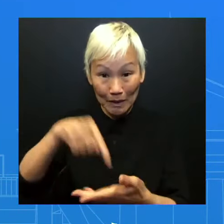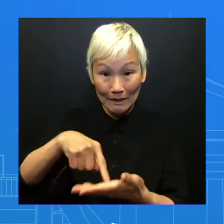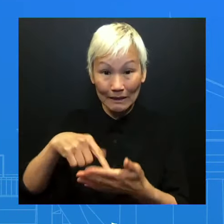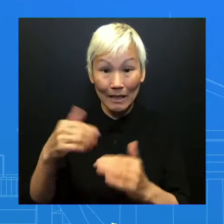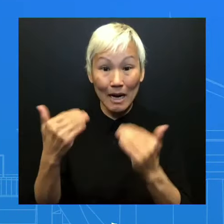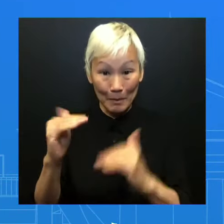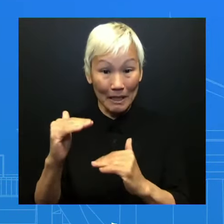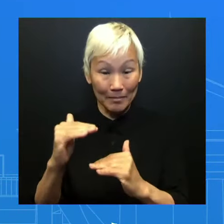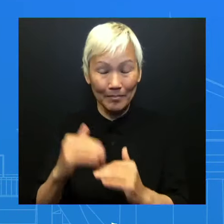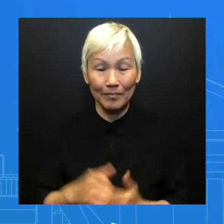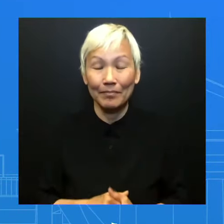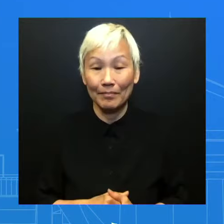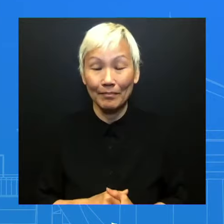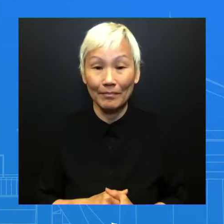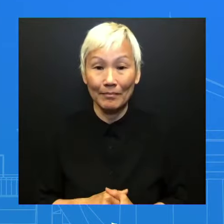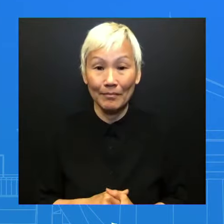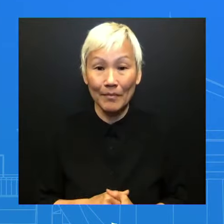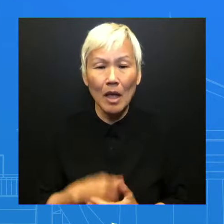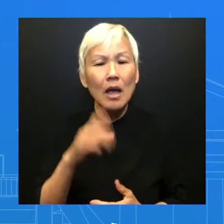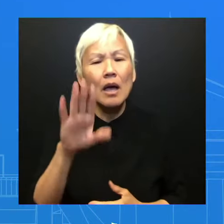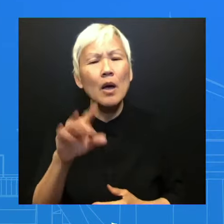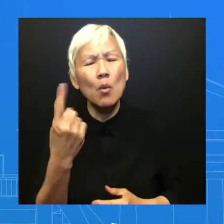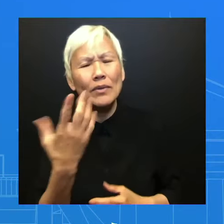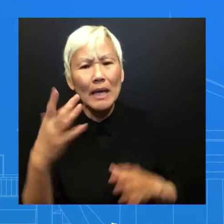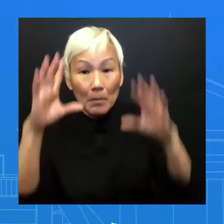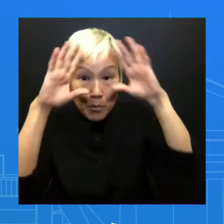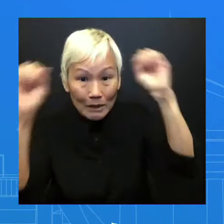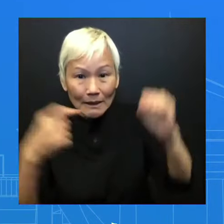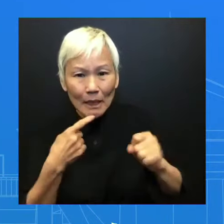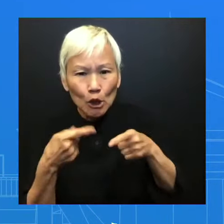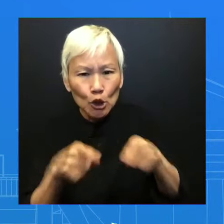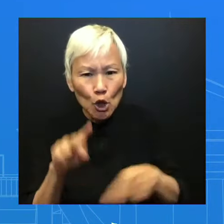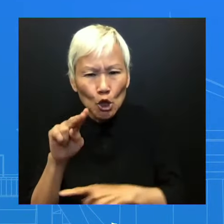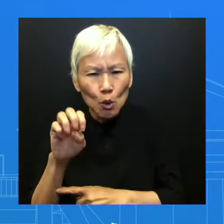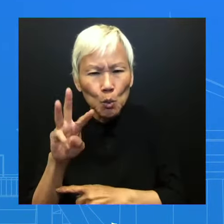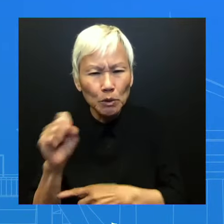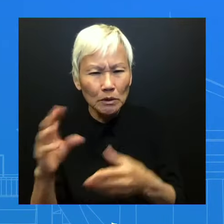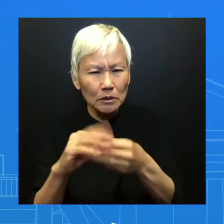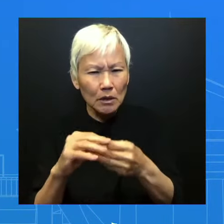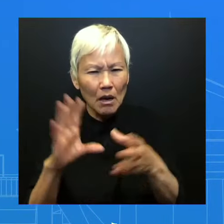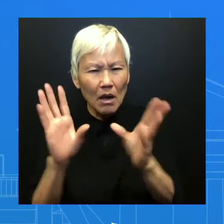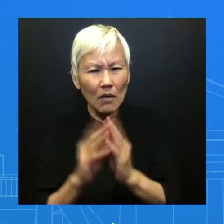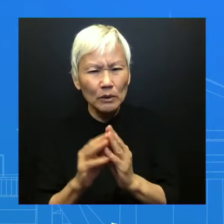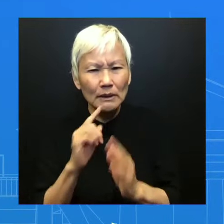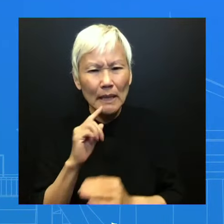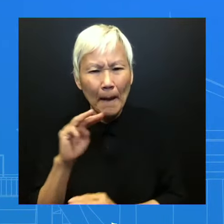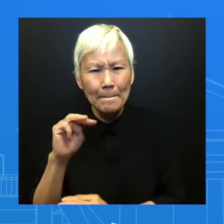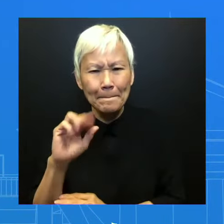during his news conference. He suggested that MAGA Republicans may use default for political gain.